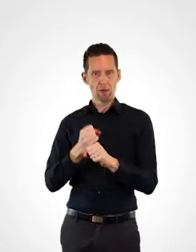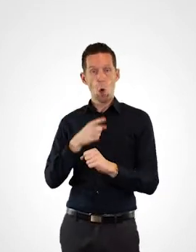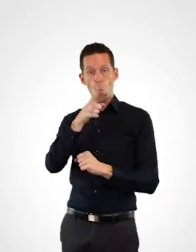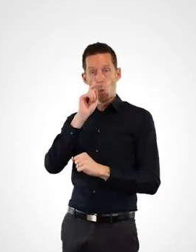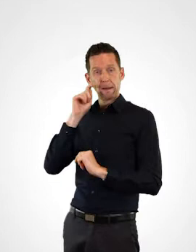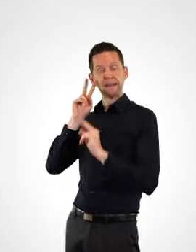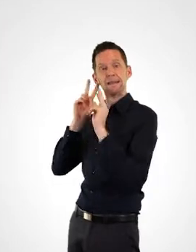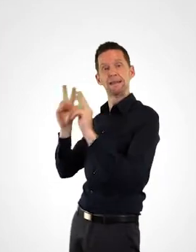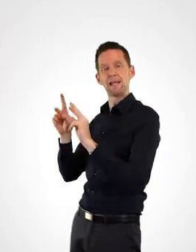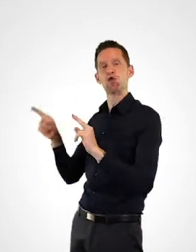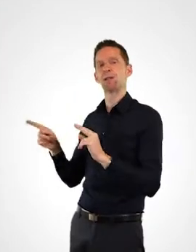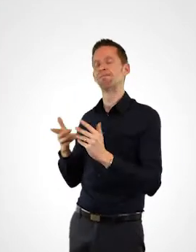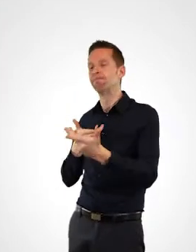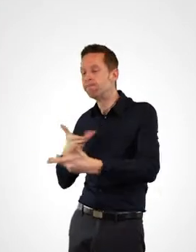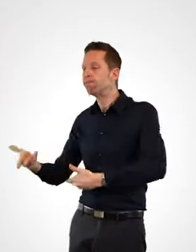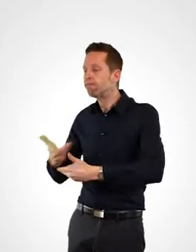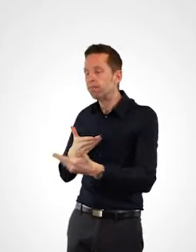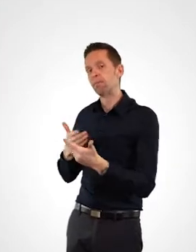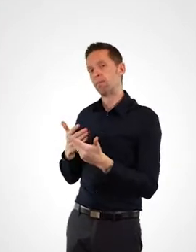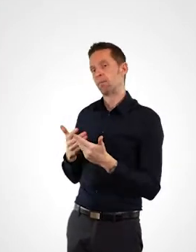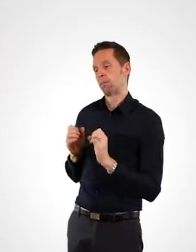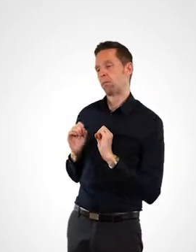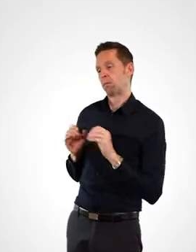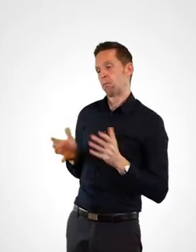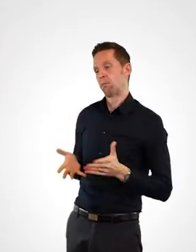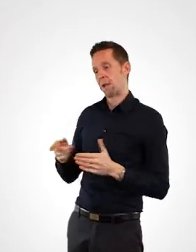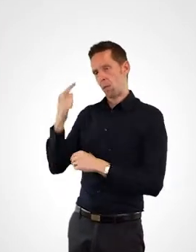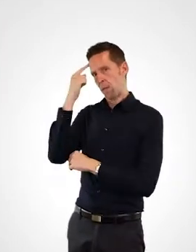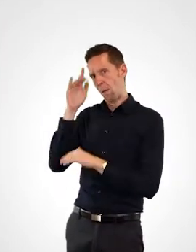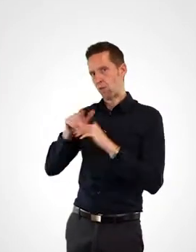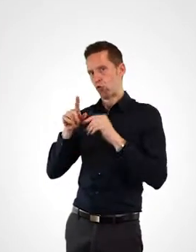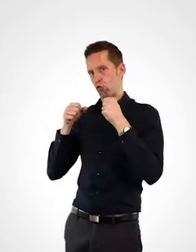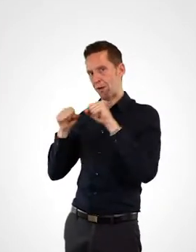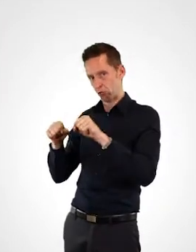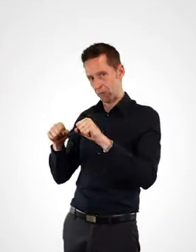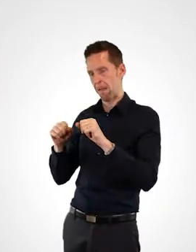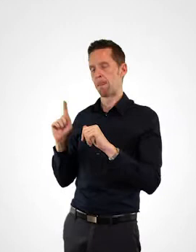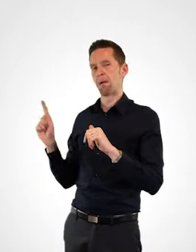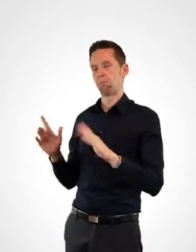and you'll notice how she encourages her to think of the strategy